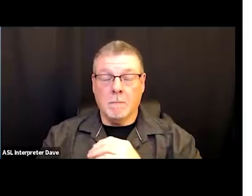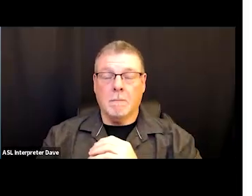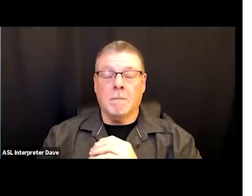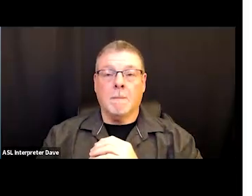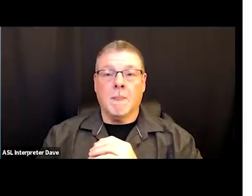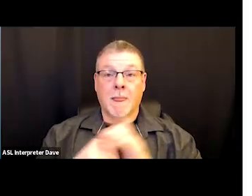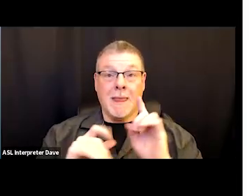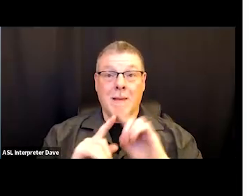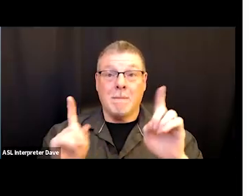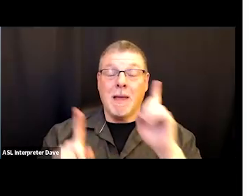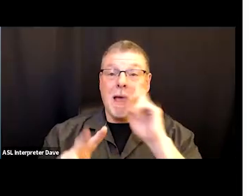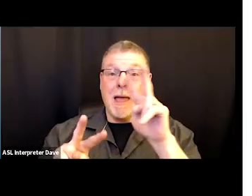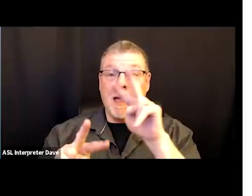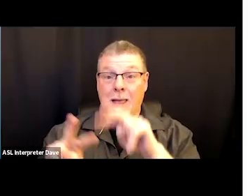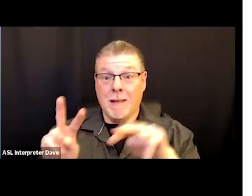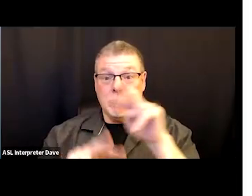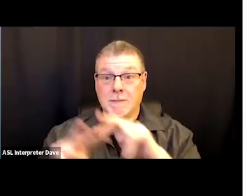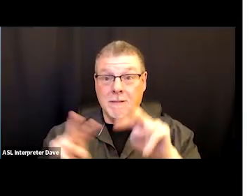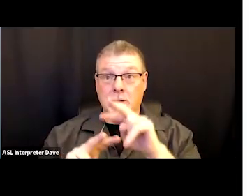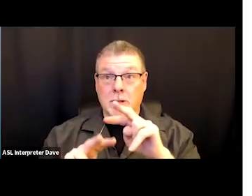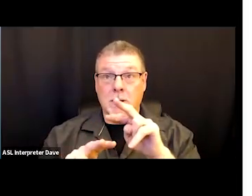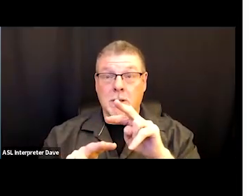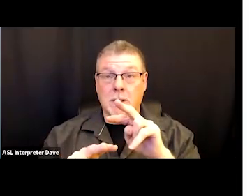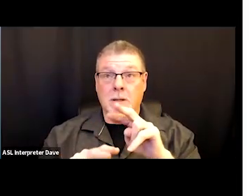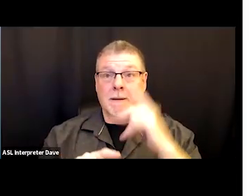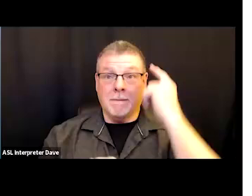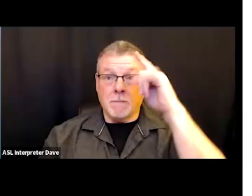But that the observation of that swab